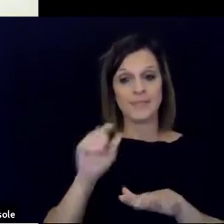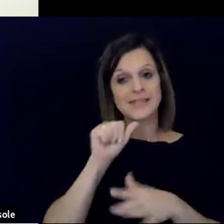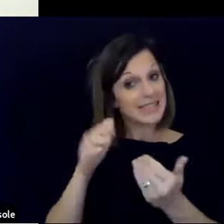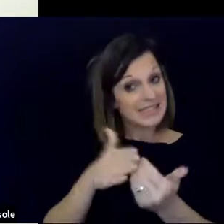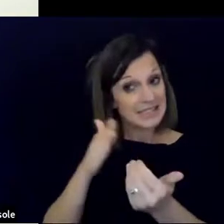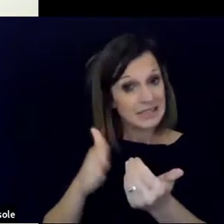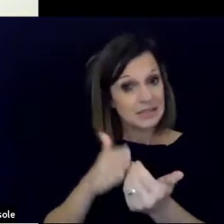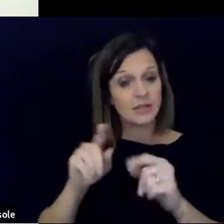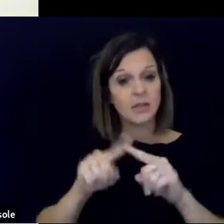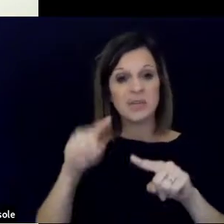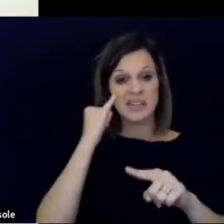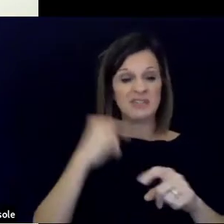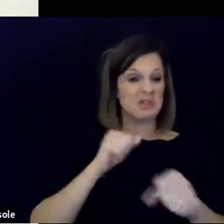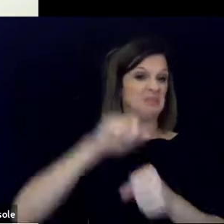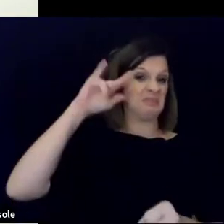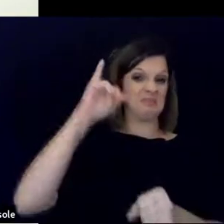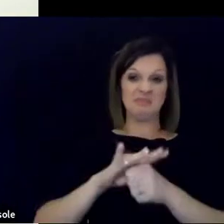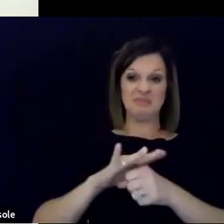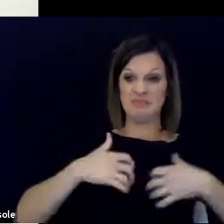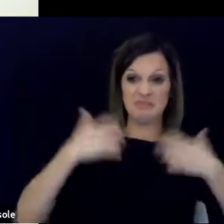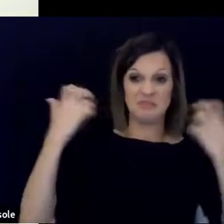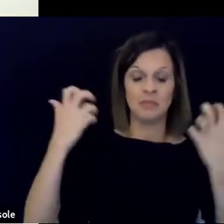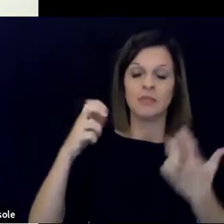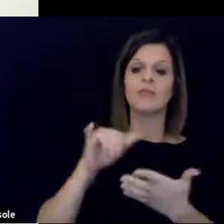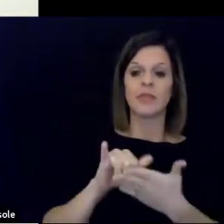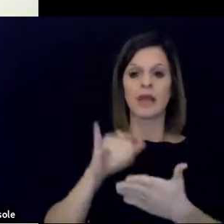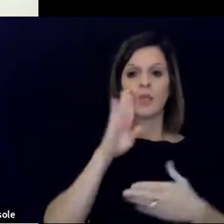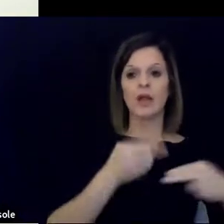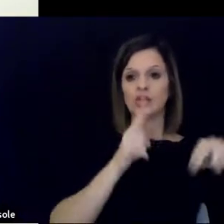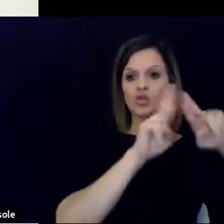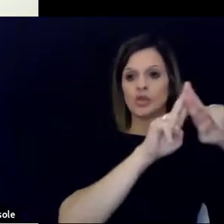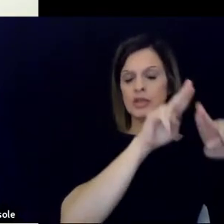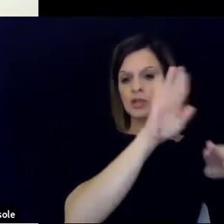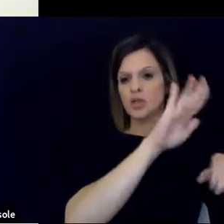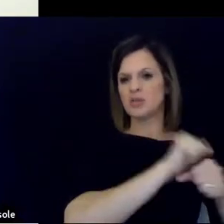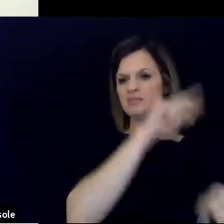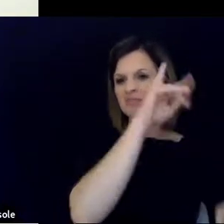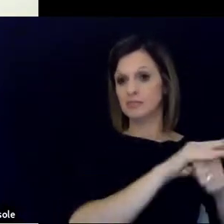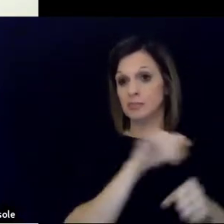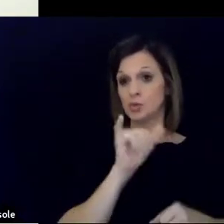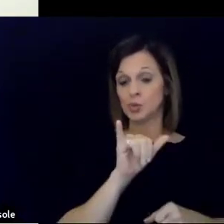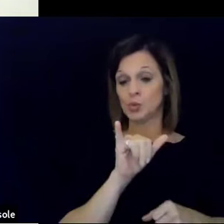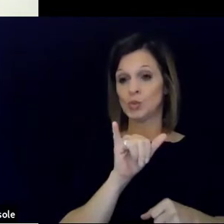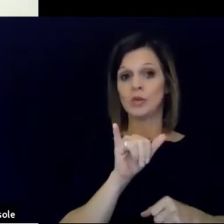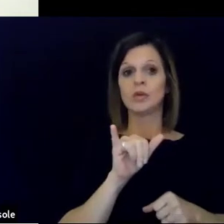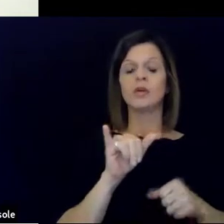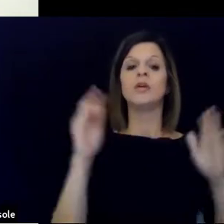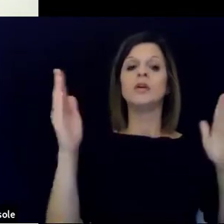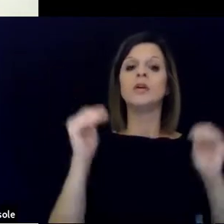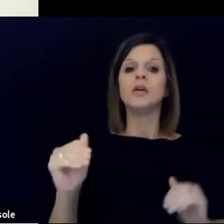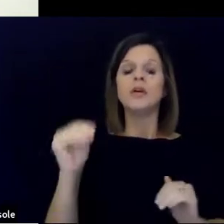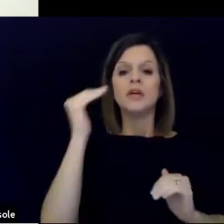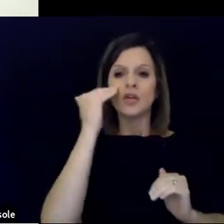it will increase the arousal of the child. You need to know your child and what triggers destructive or aggressive behavior.